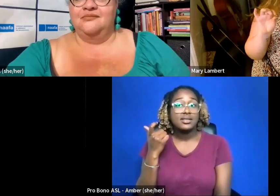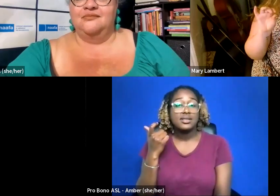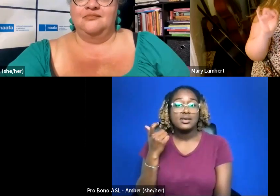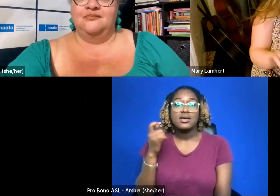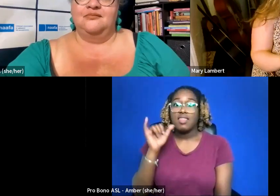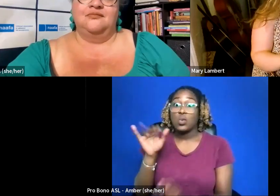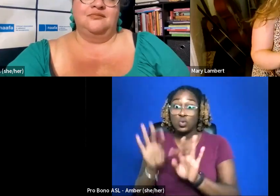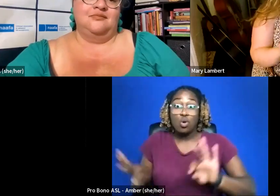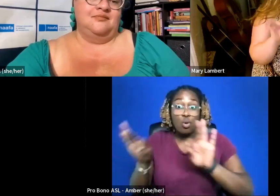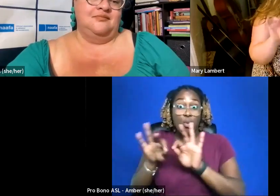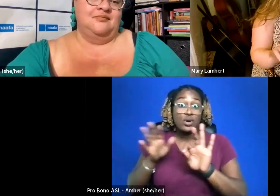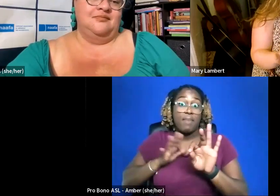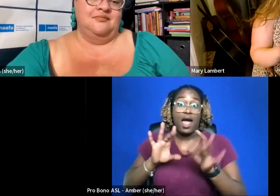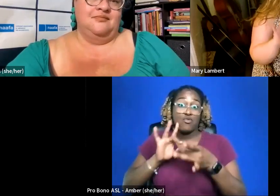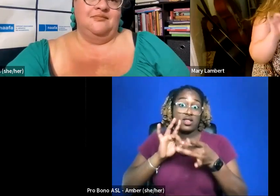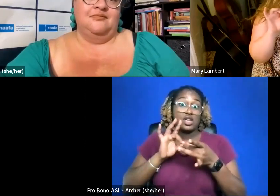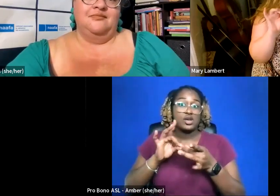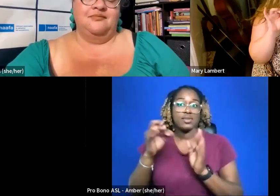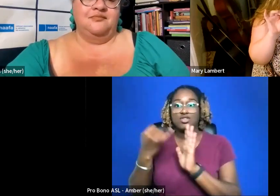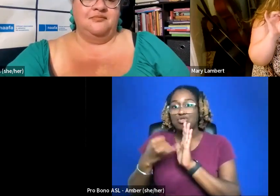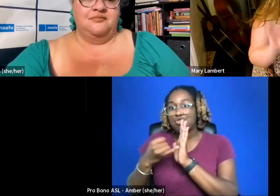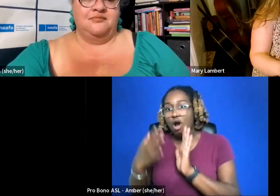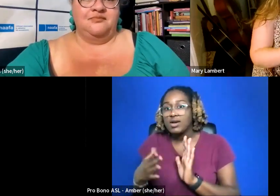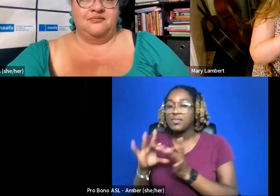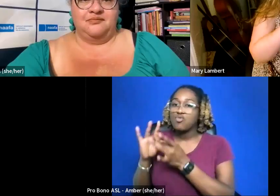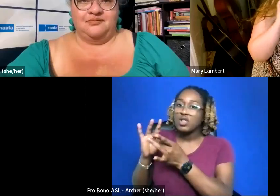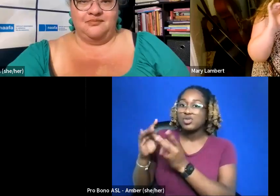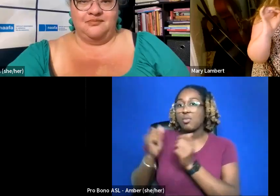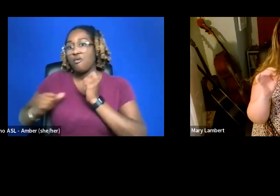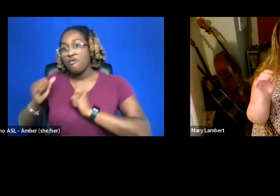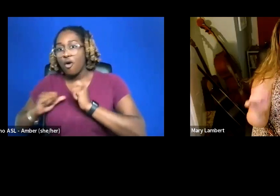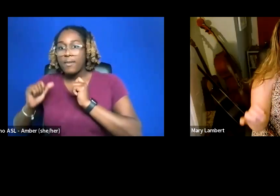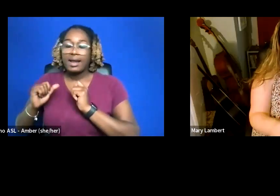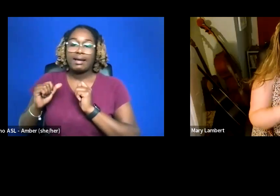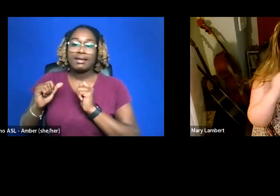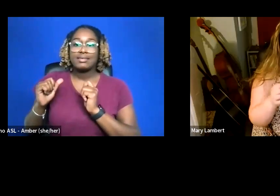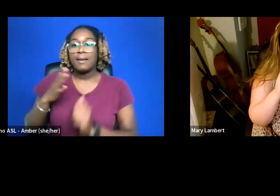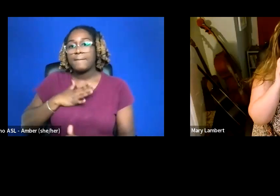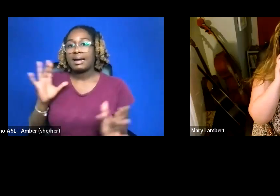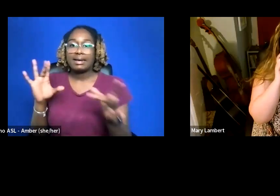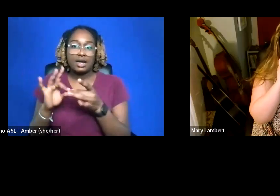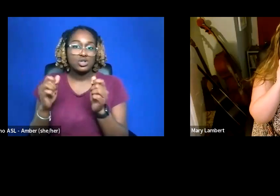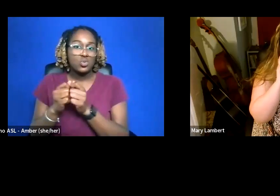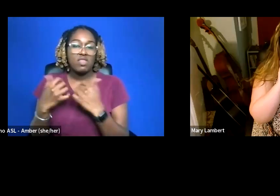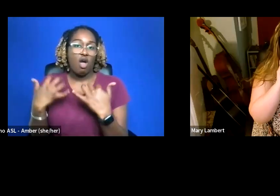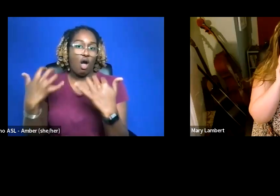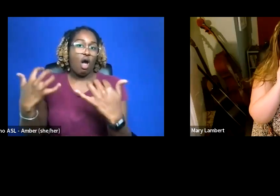to my relationship as an artist and my relationship to performing and my connection with the audience as well. Yeah.